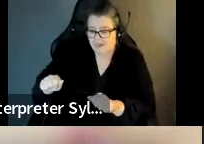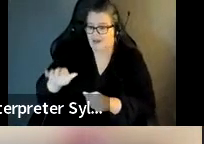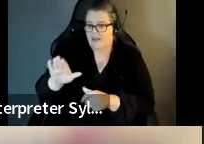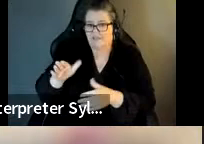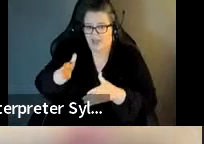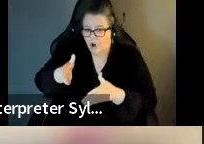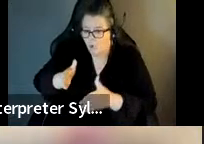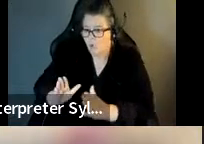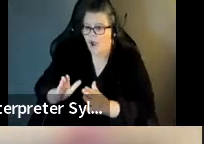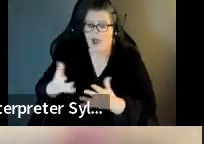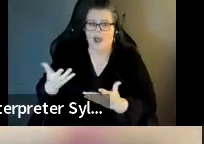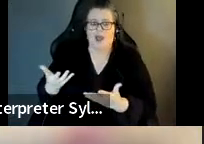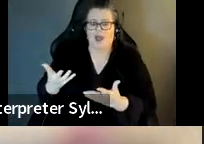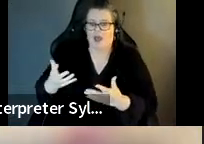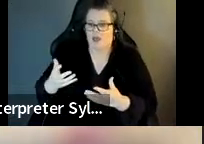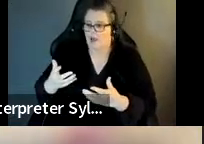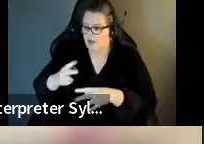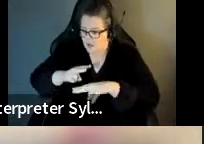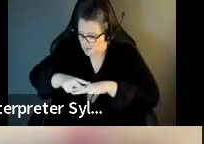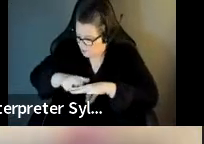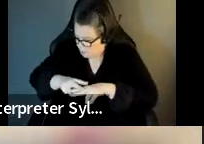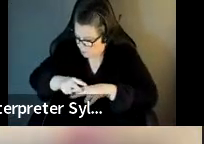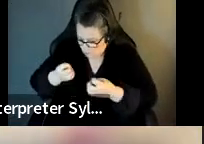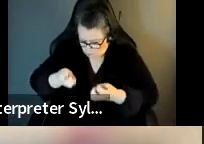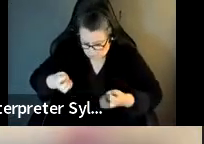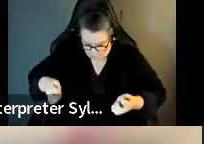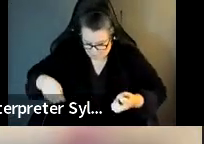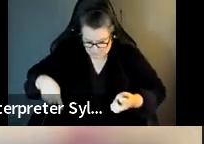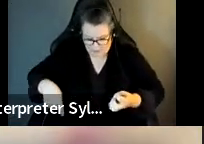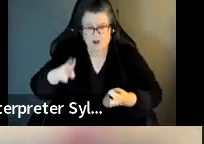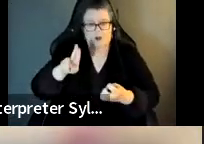upholstery thickness, that are not accounted for in this analysis.